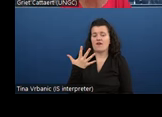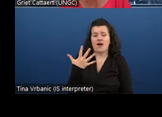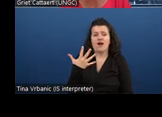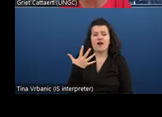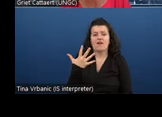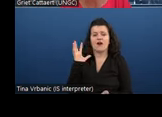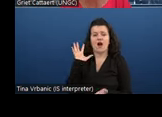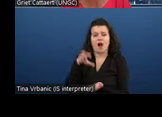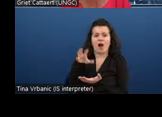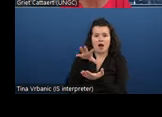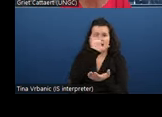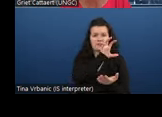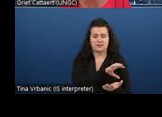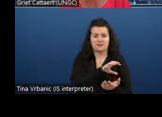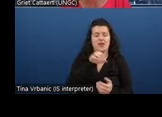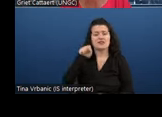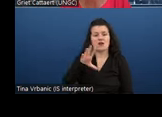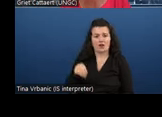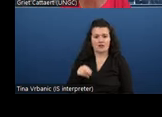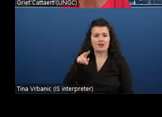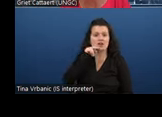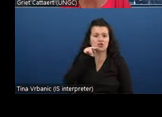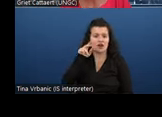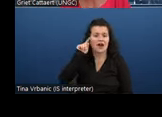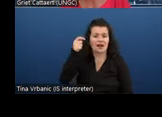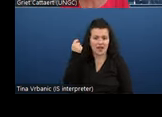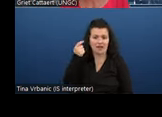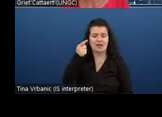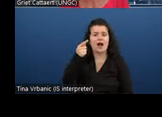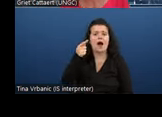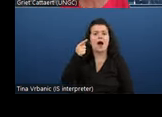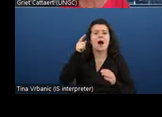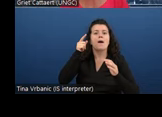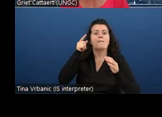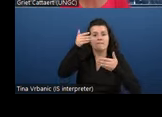South Africa, in Nigeria in Kenya, Morocco in Egypt. So, from these local networks we